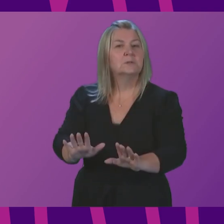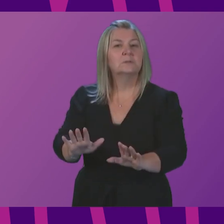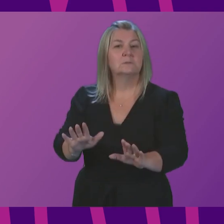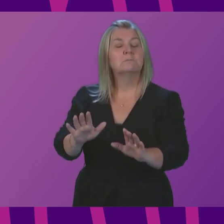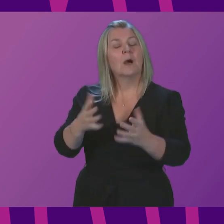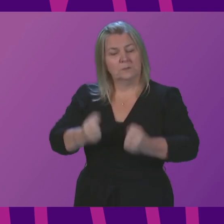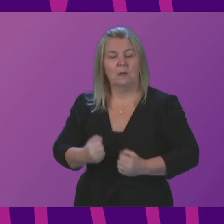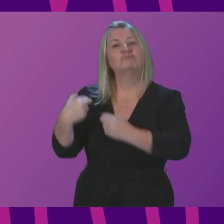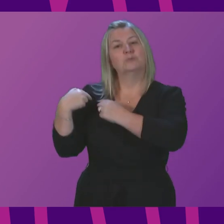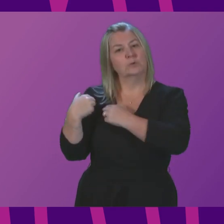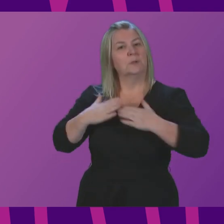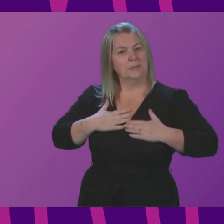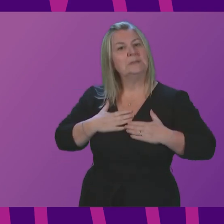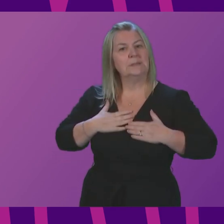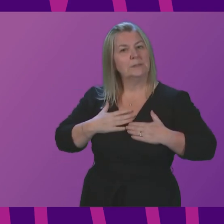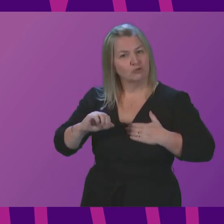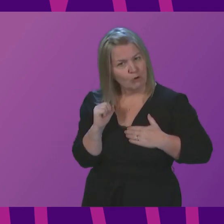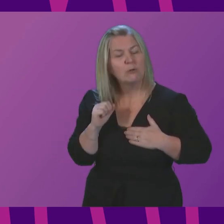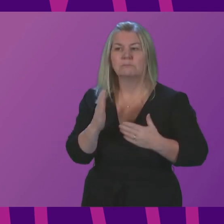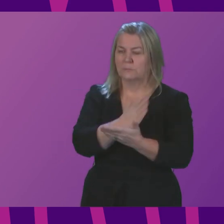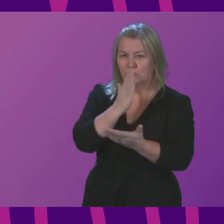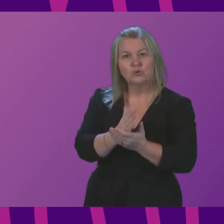in Scotland to ensure that all those issues are addressed and that we take forward the